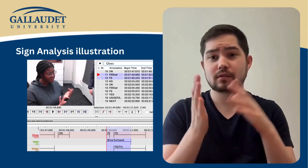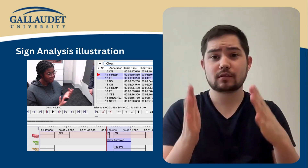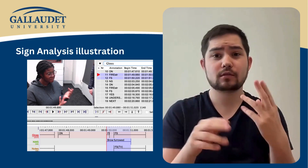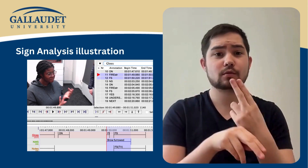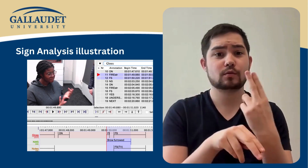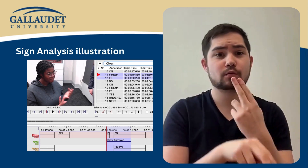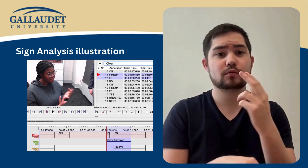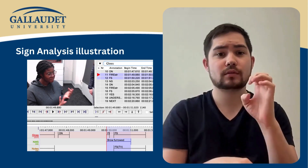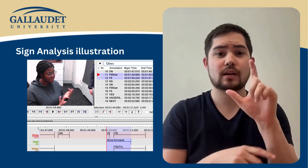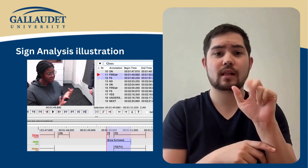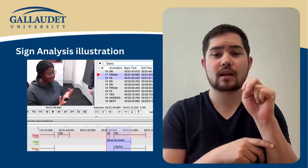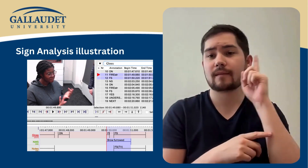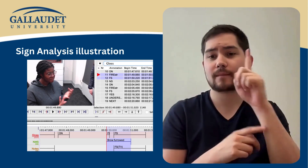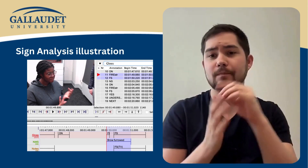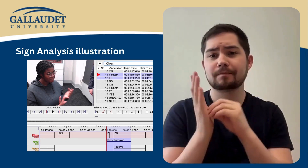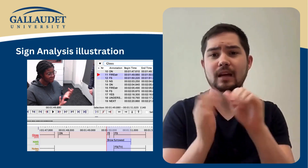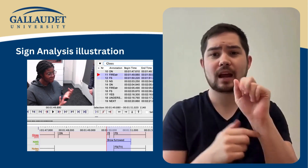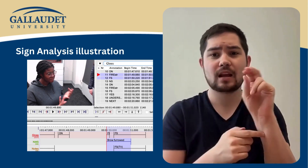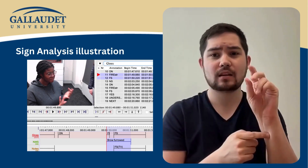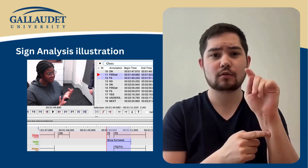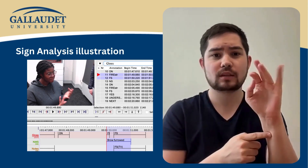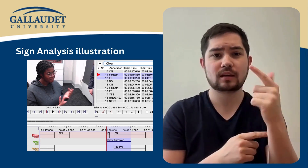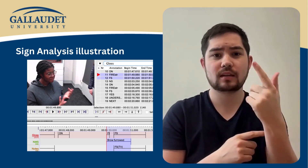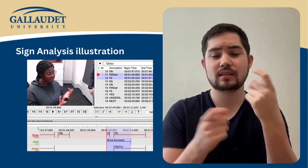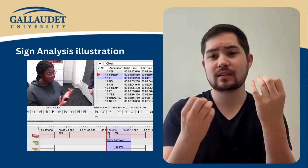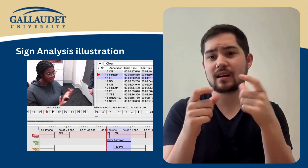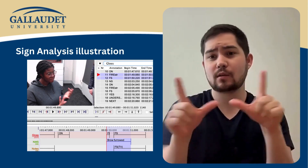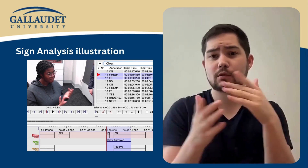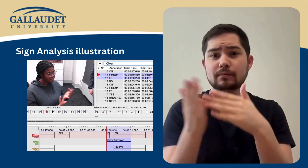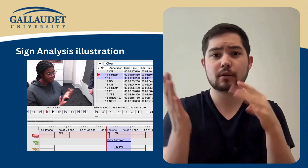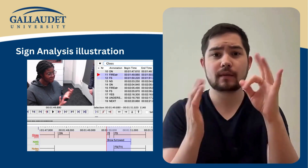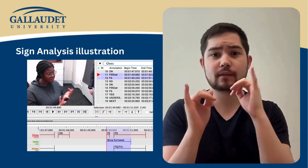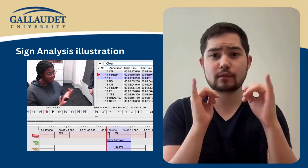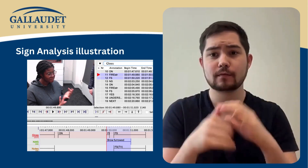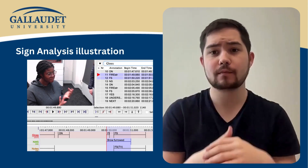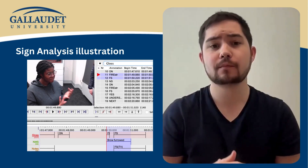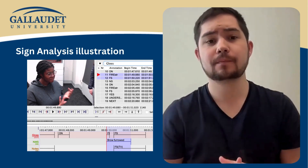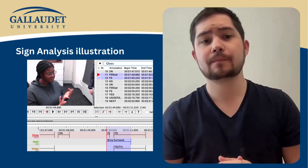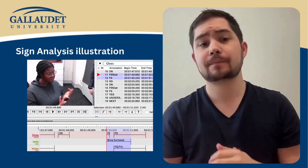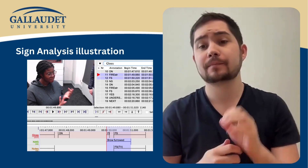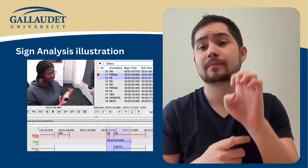Researchers use ELAN for annotating the sign language portion of the interviews. ELAN is a